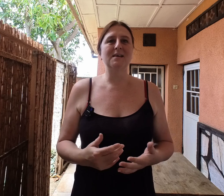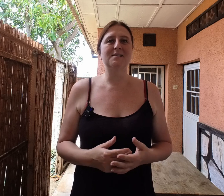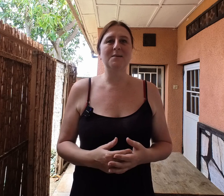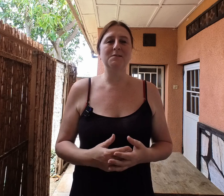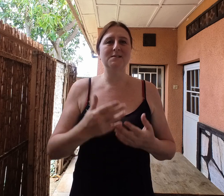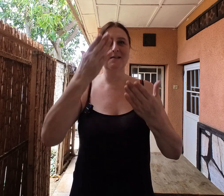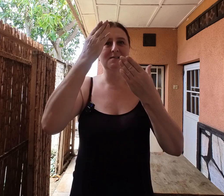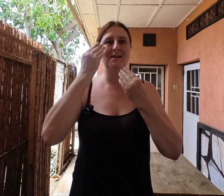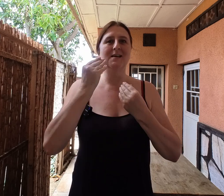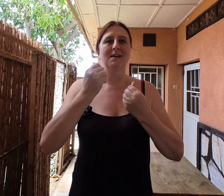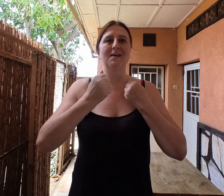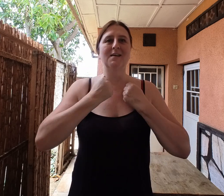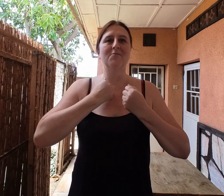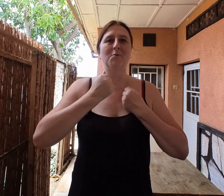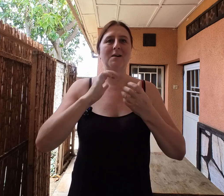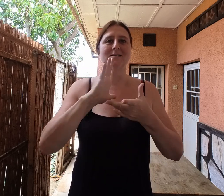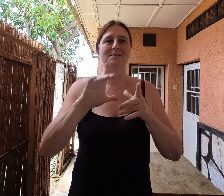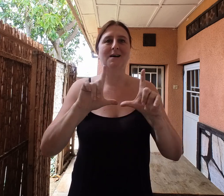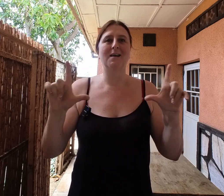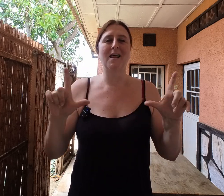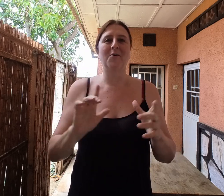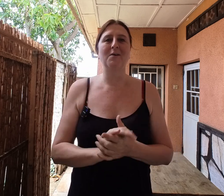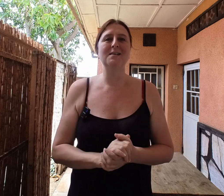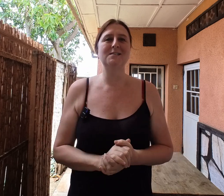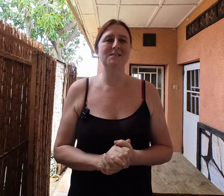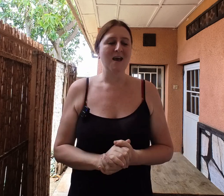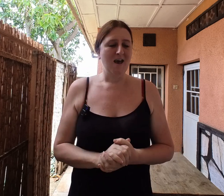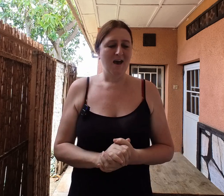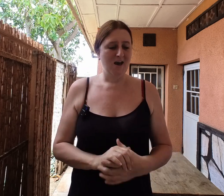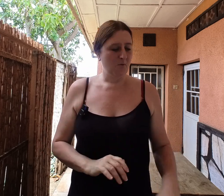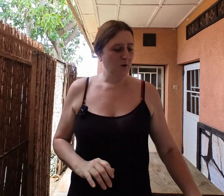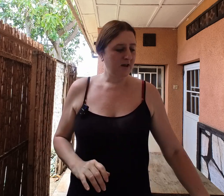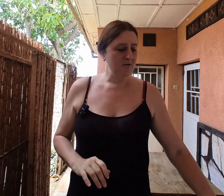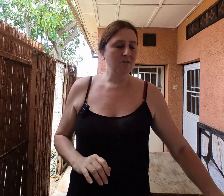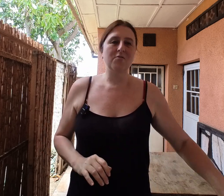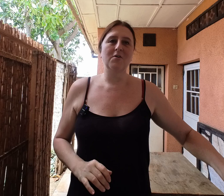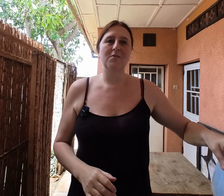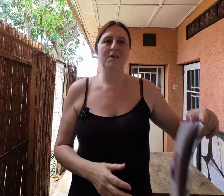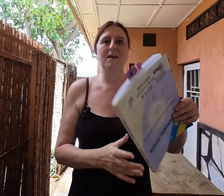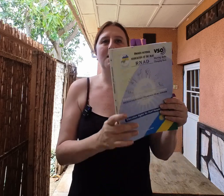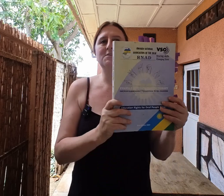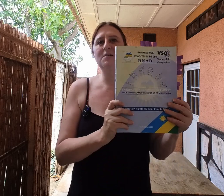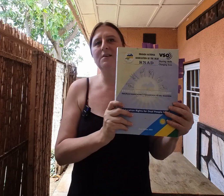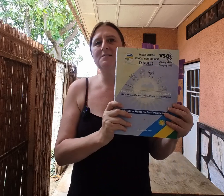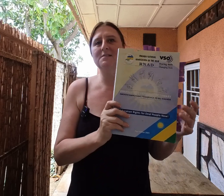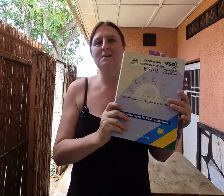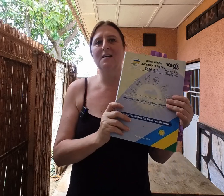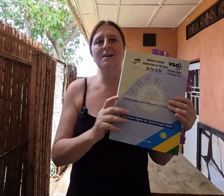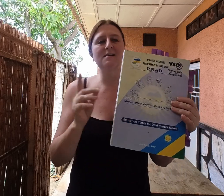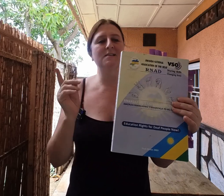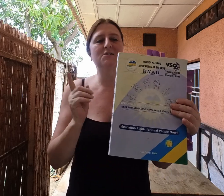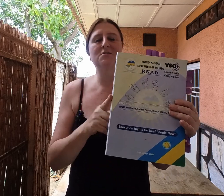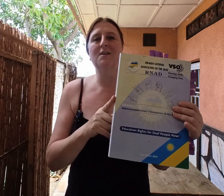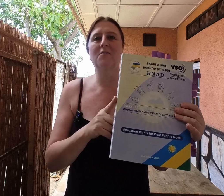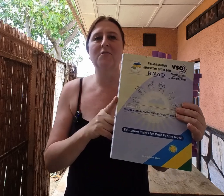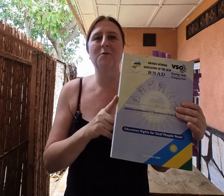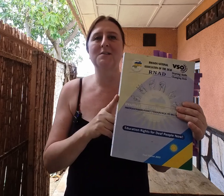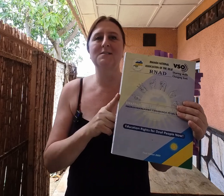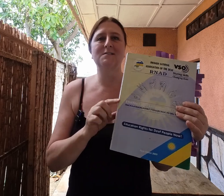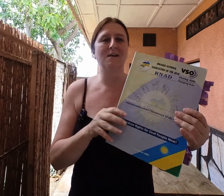second episode in Learning Rwandan Sign Language. We're going through the 2009 Dictionary of Rwanda